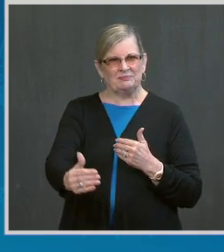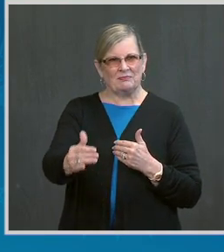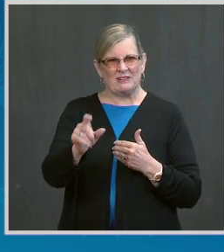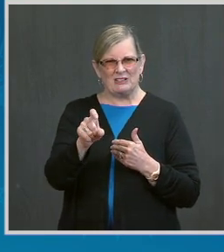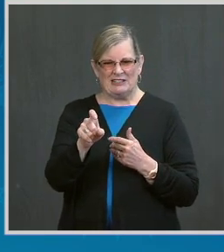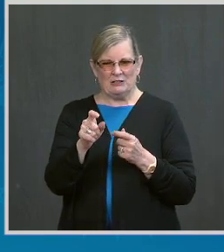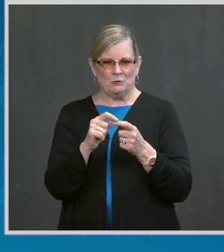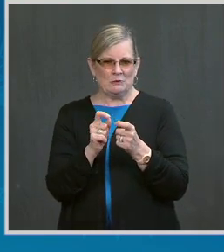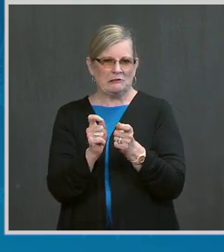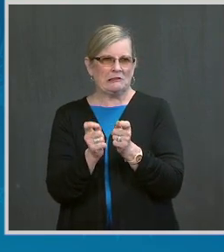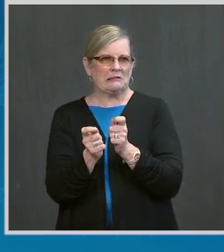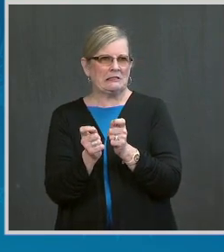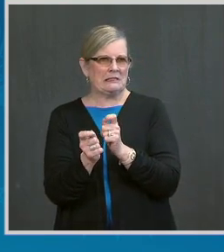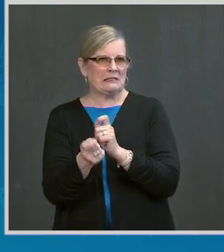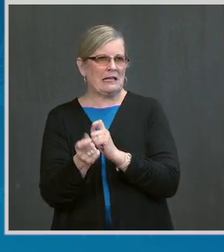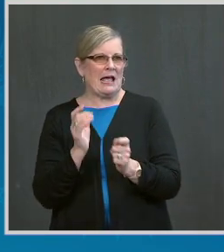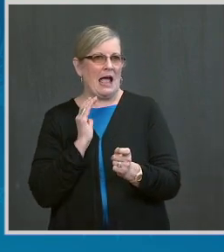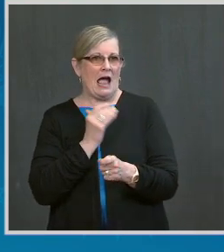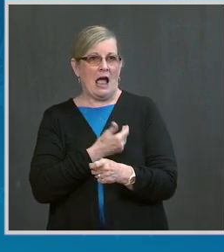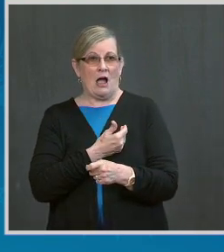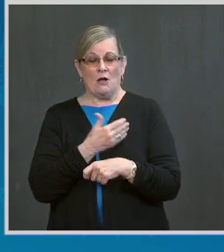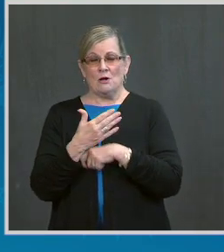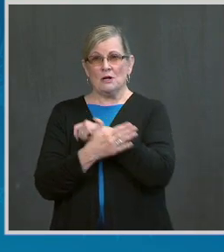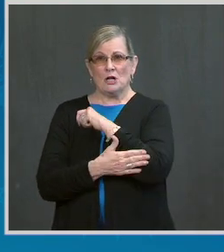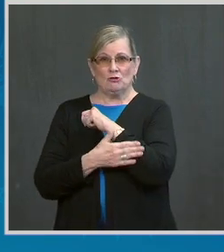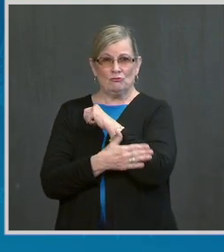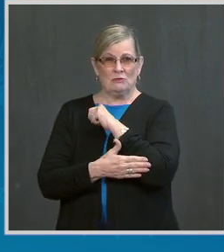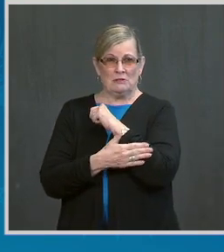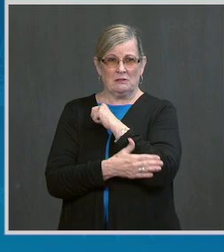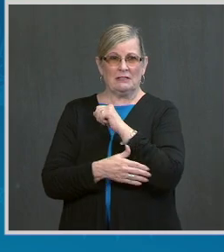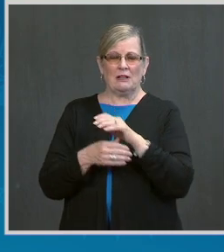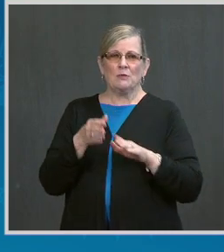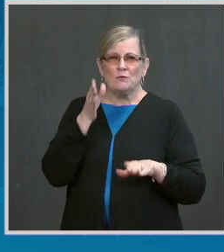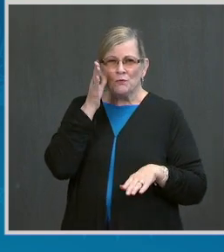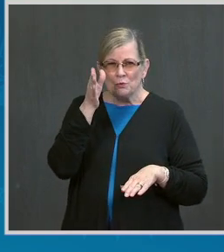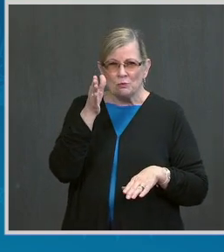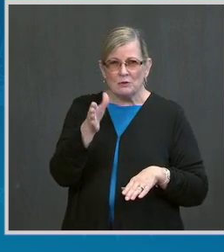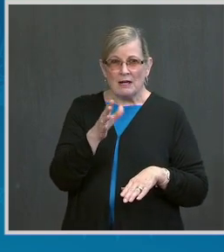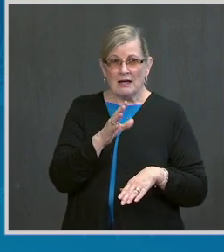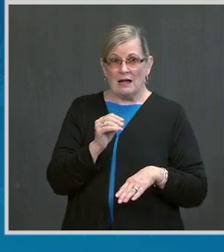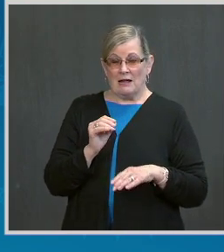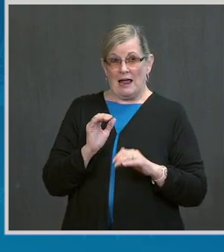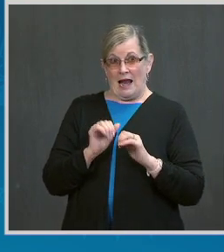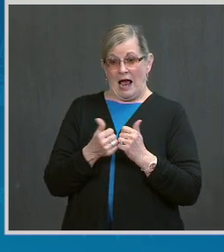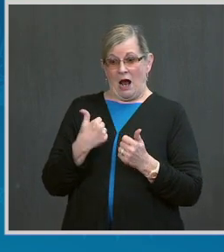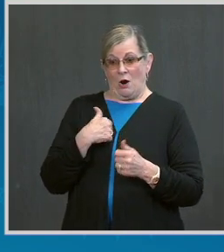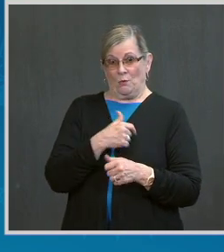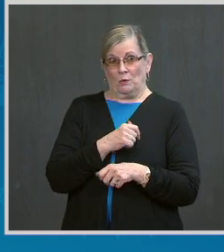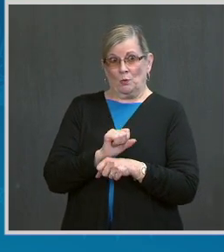to transform how we live, how we work, and how we vote for the better.